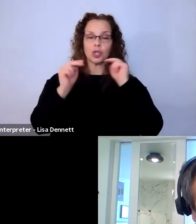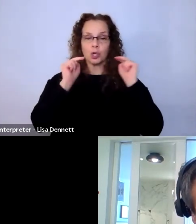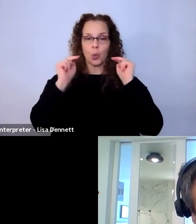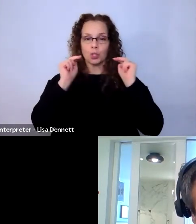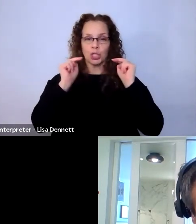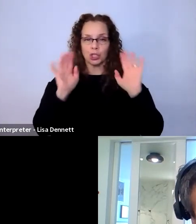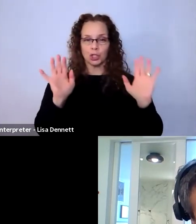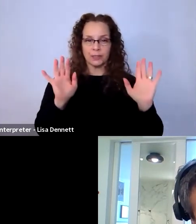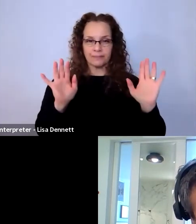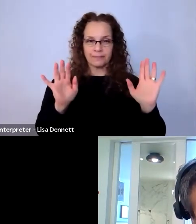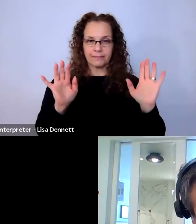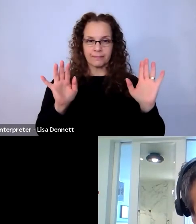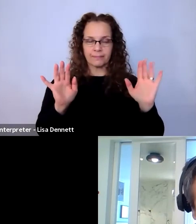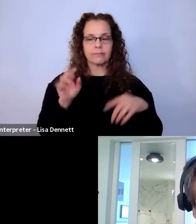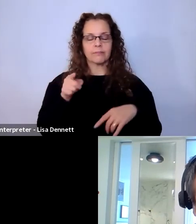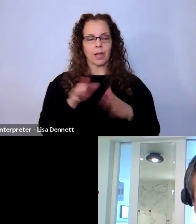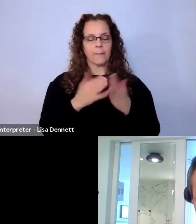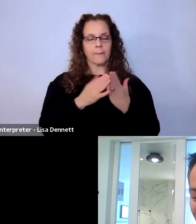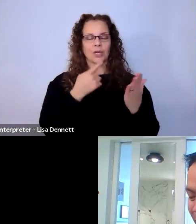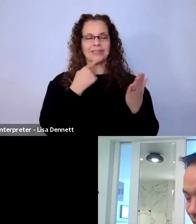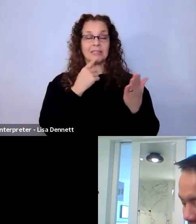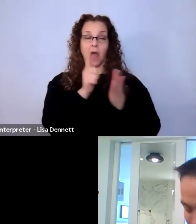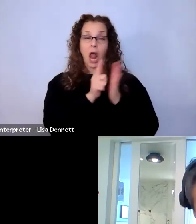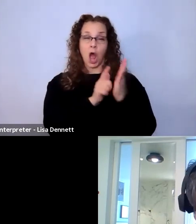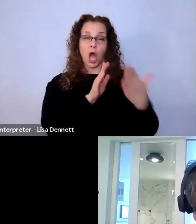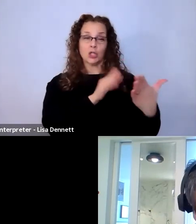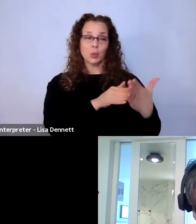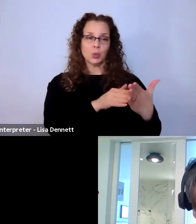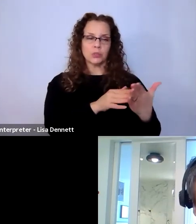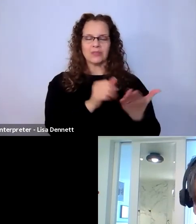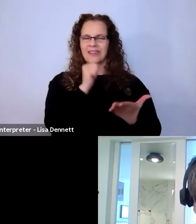hey we know the lawsuits are not really helping the situation because.